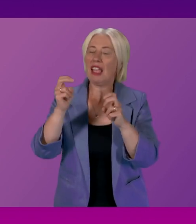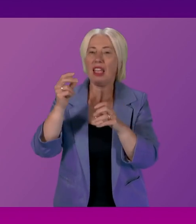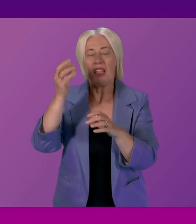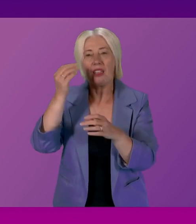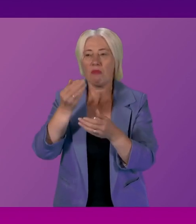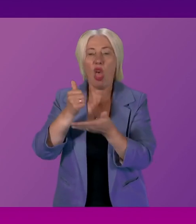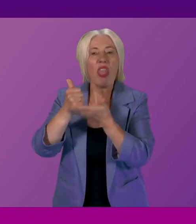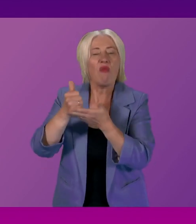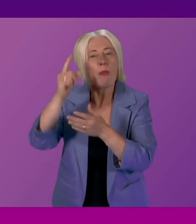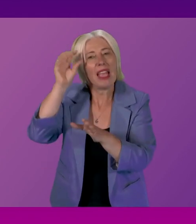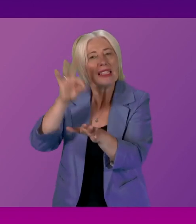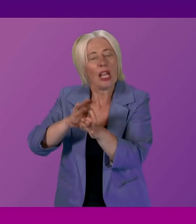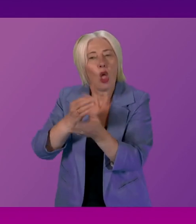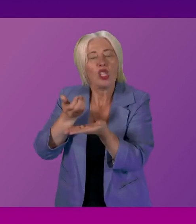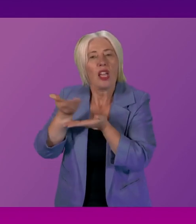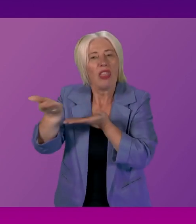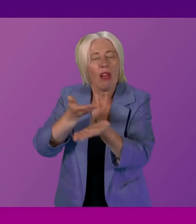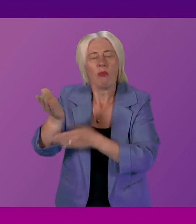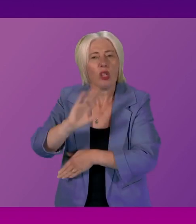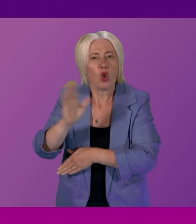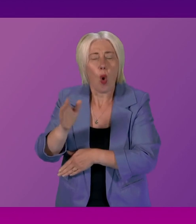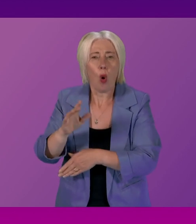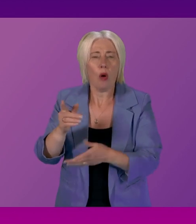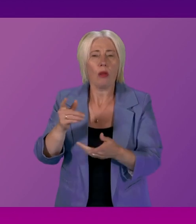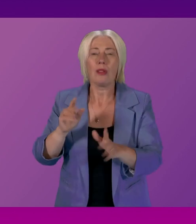therapies. Let us hear the First Minister.